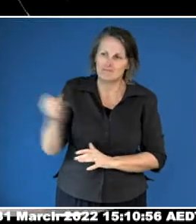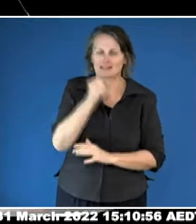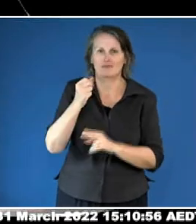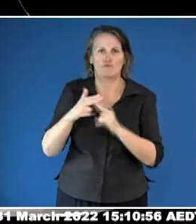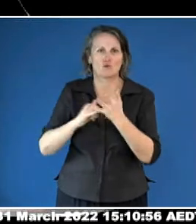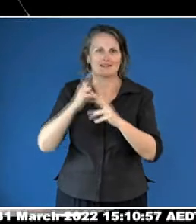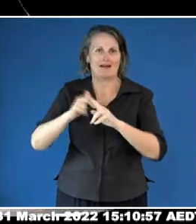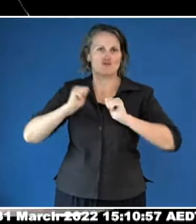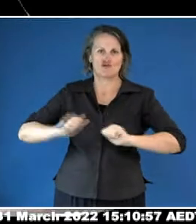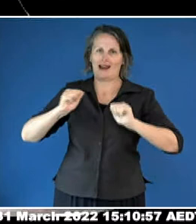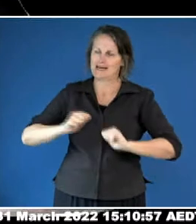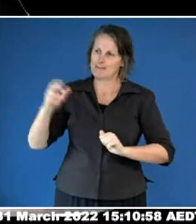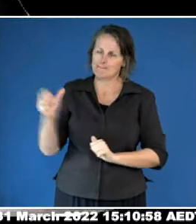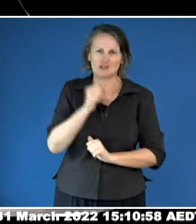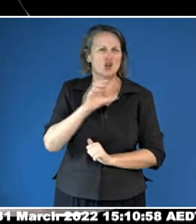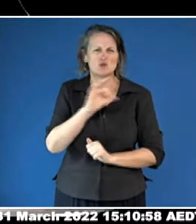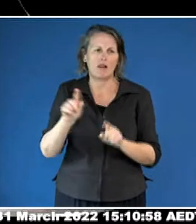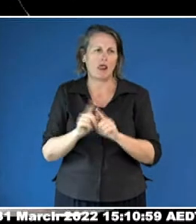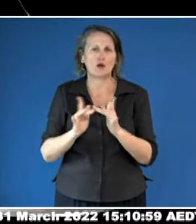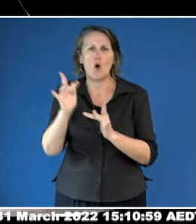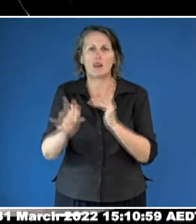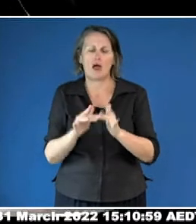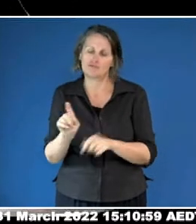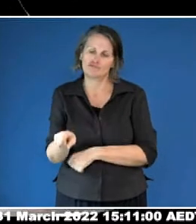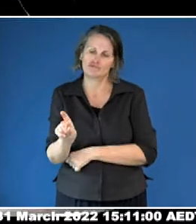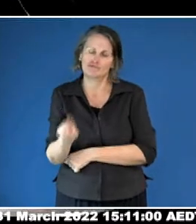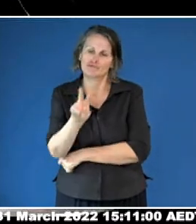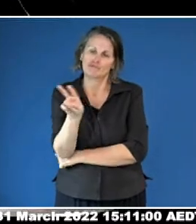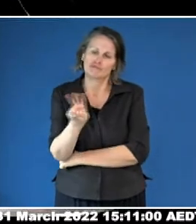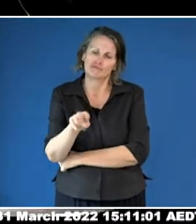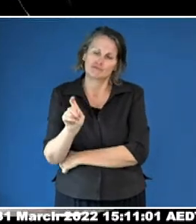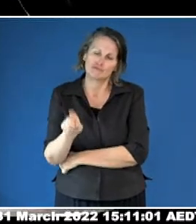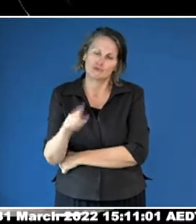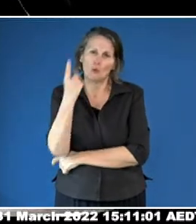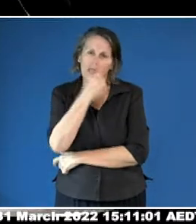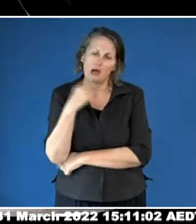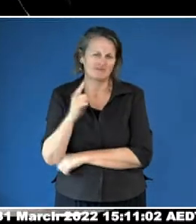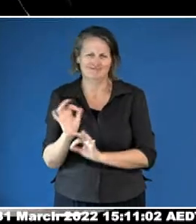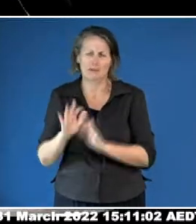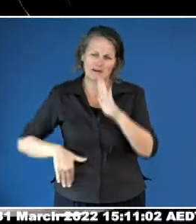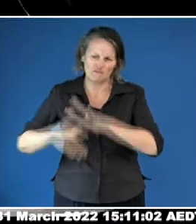training. Not just an online module you go through at, you know, one hour at the end of the day. Something that's really comprehensive.